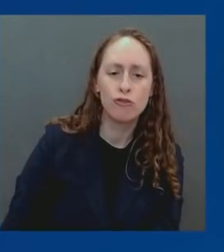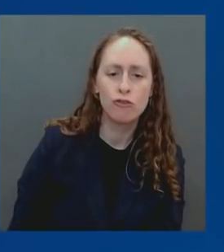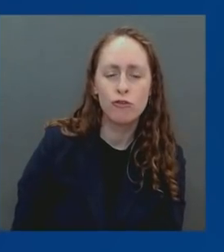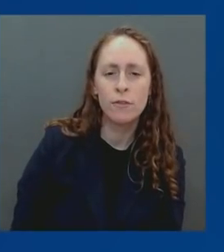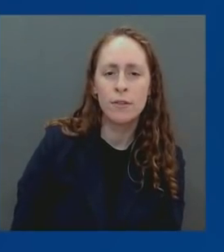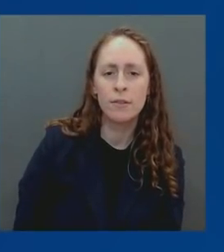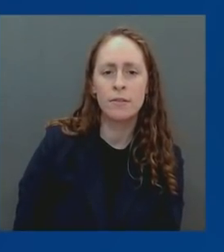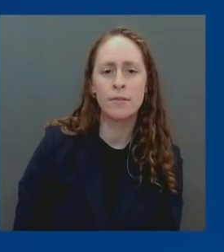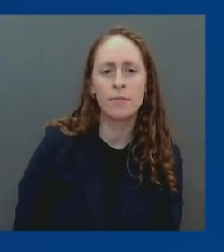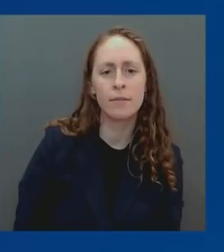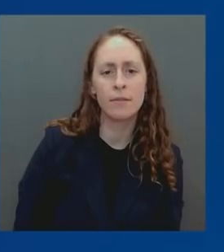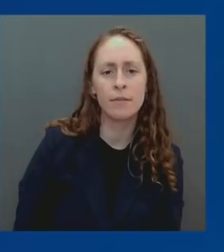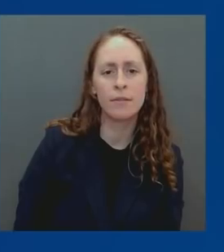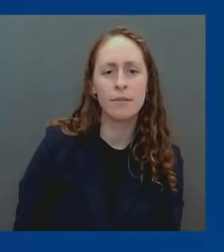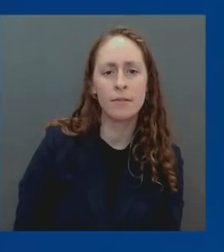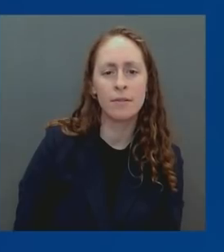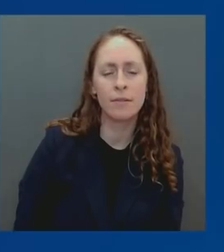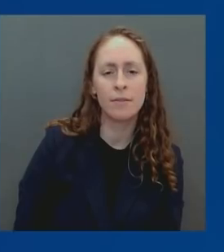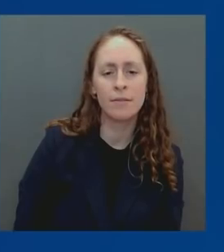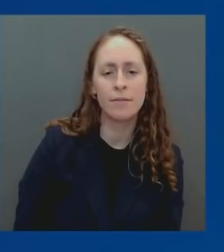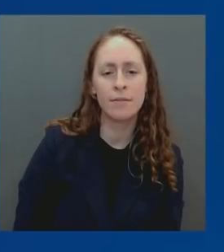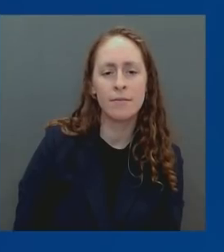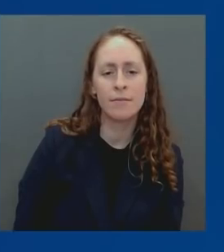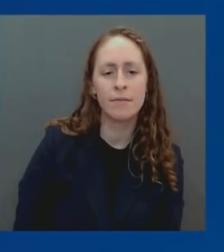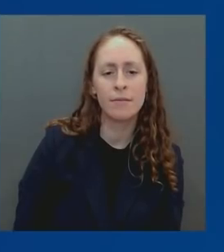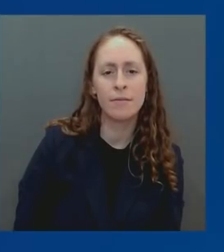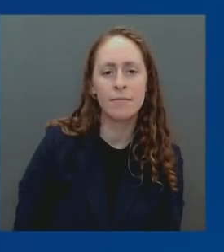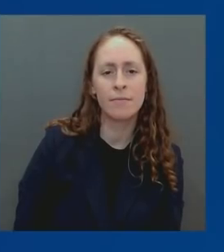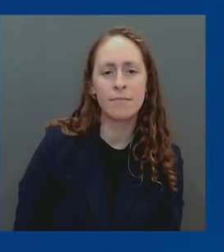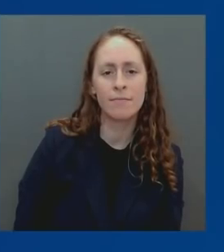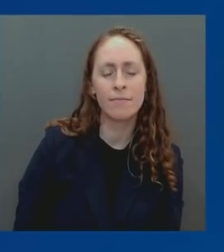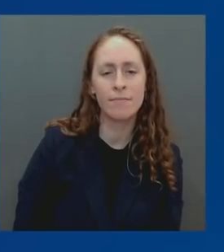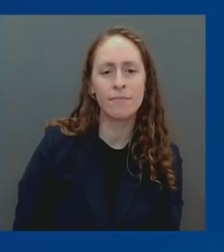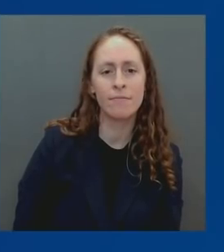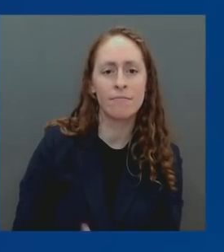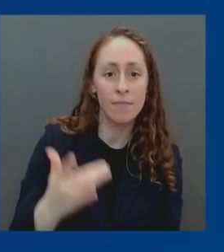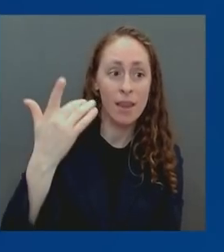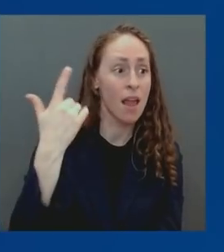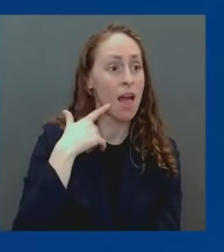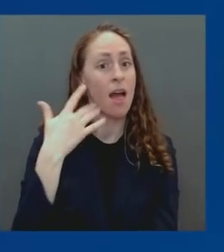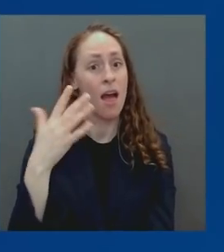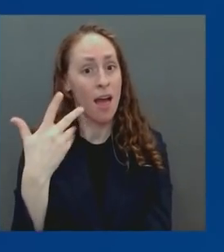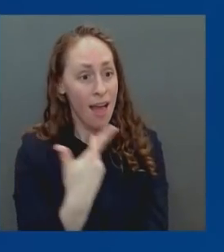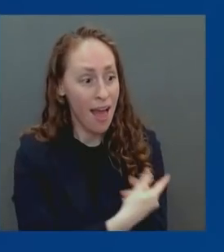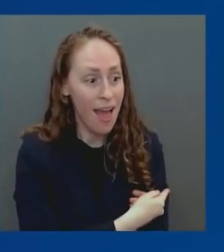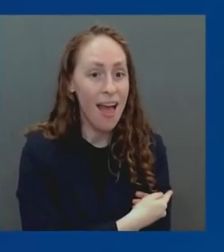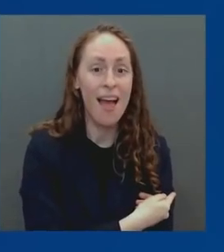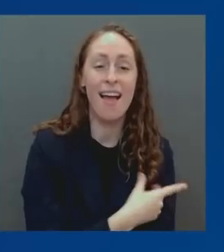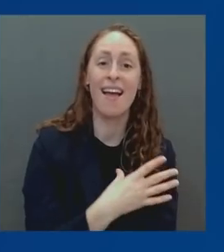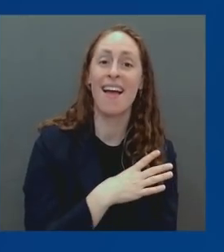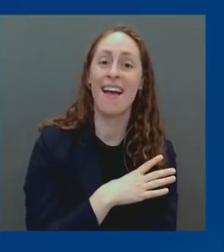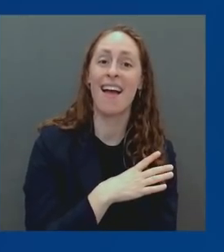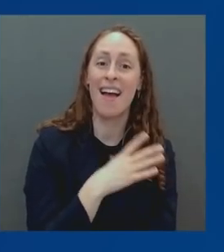you need to get a booster. But even if you're vaccinated and boosted, you still need to wear your mask to protect people who aren't vaccinated."